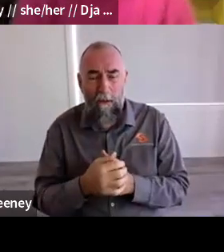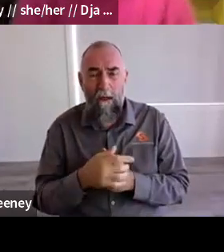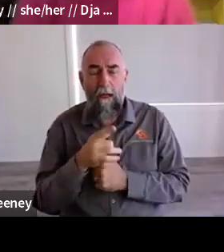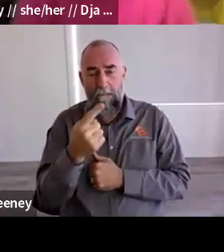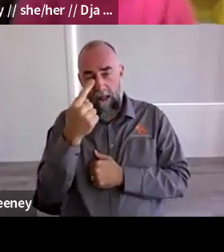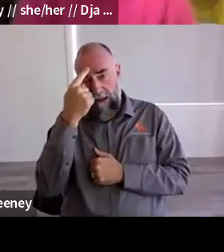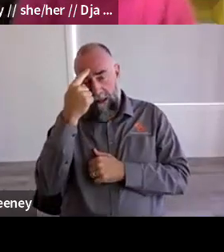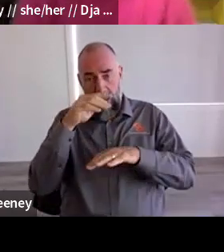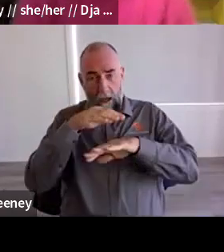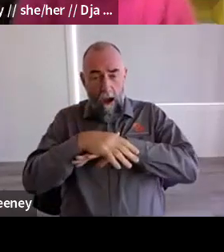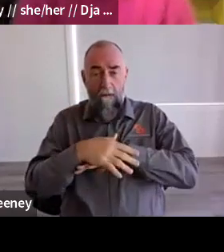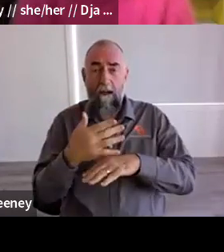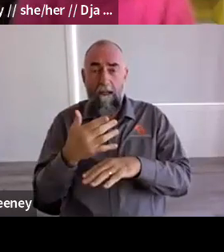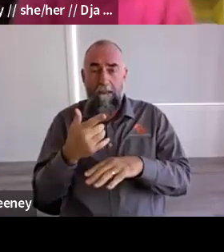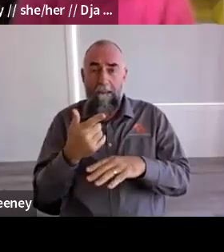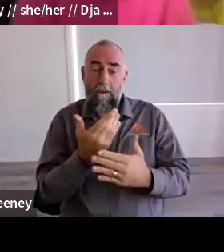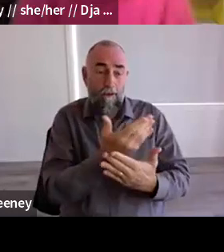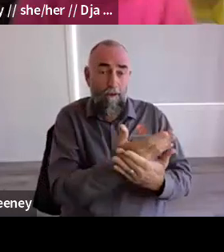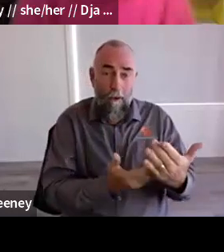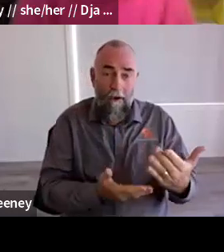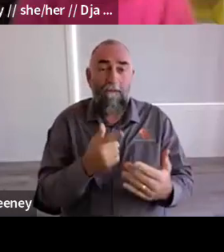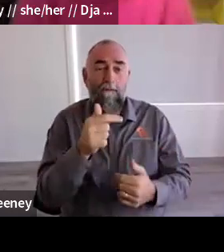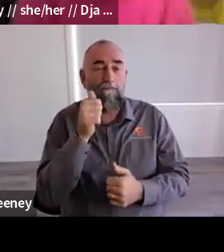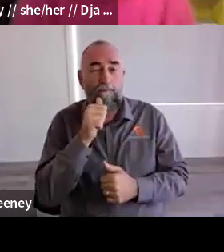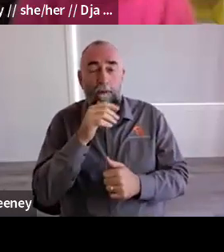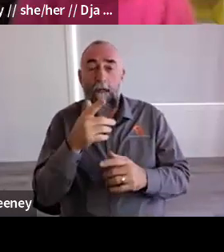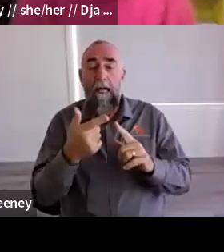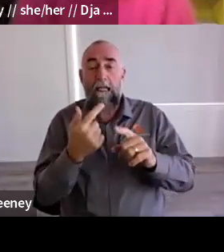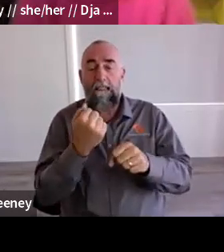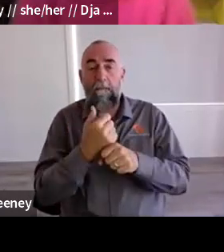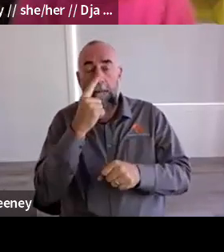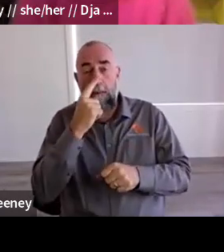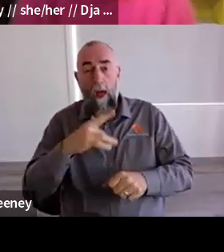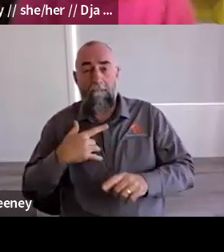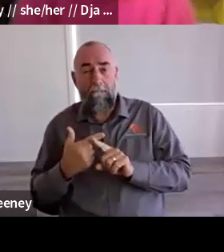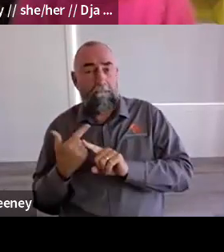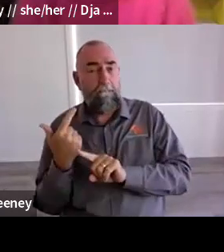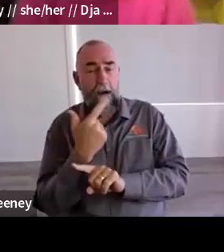under or they accept money from a fossil fuel company. I would hate to